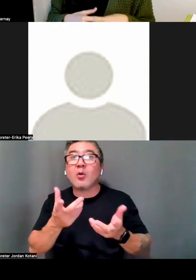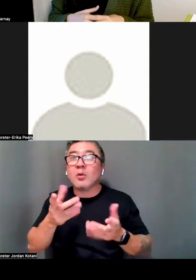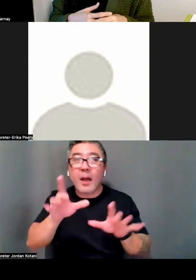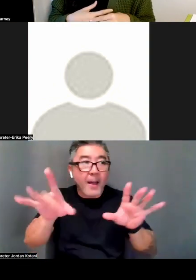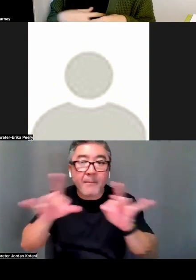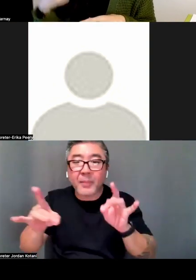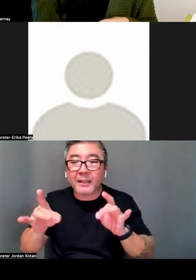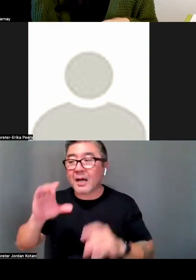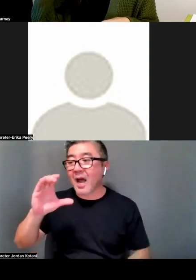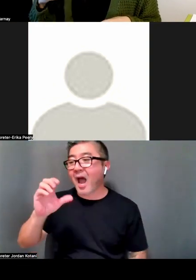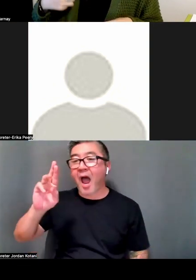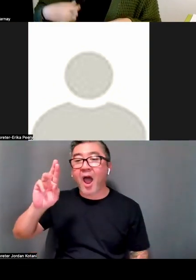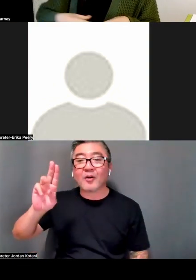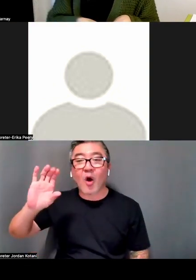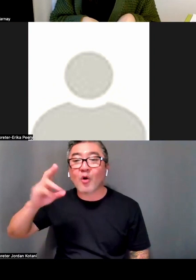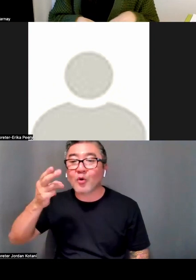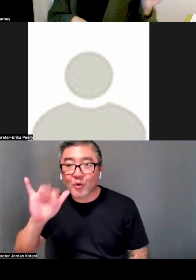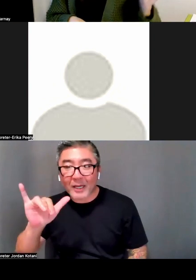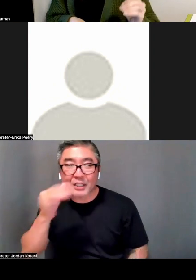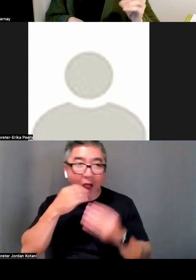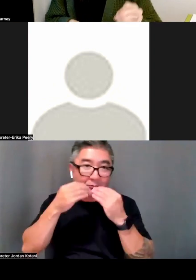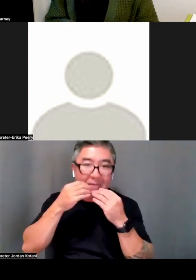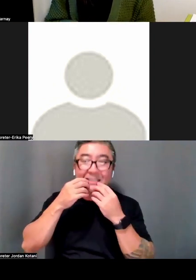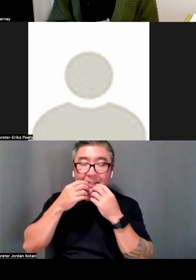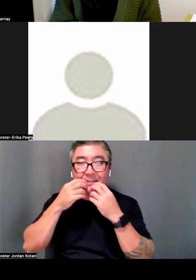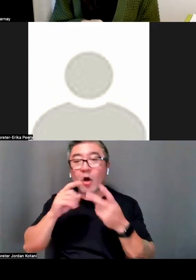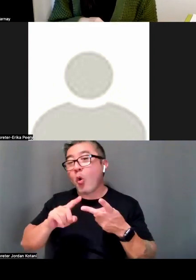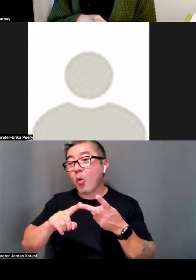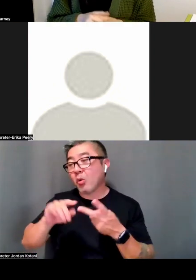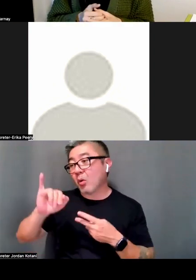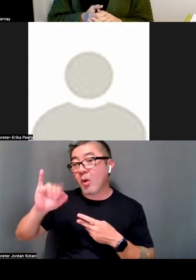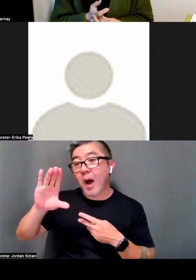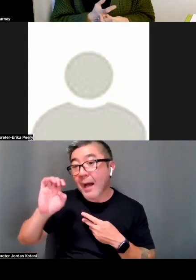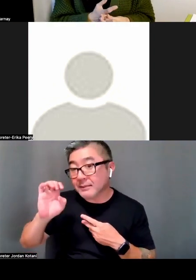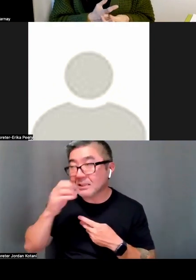Celery. Ice cubes are another good one. Careful. Children chip teeth with ice cubes.